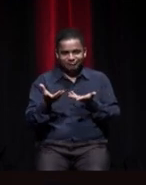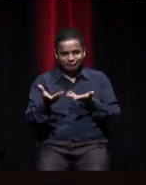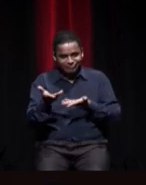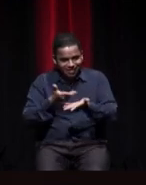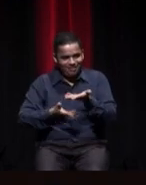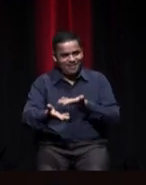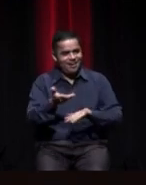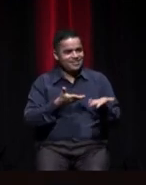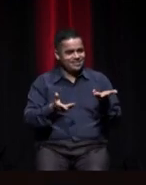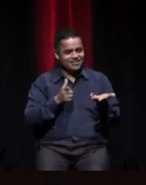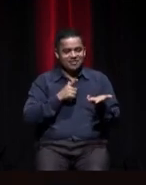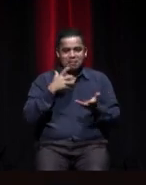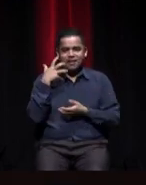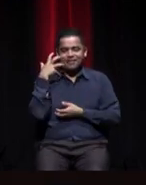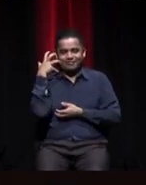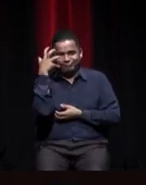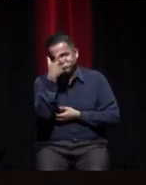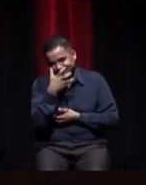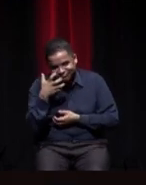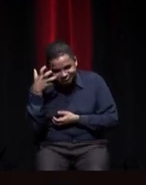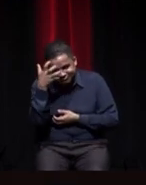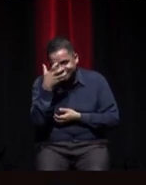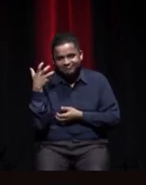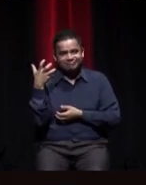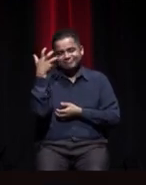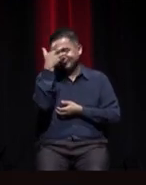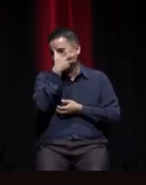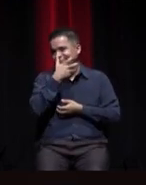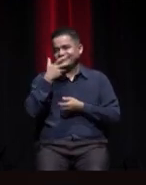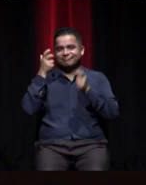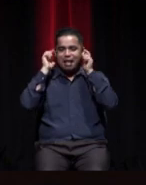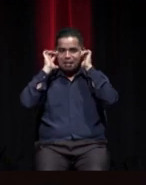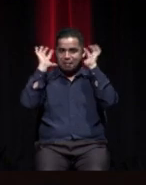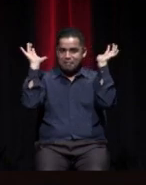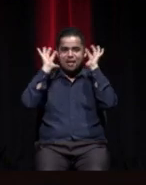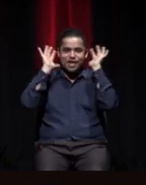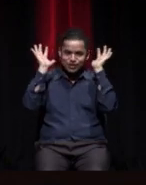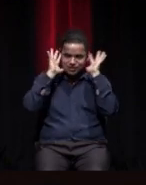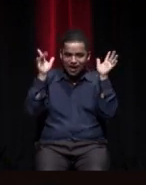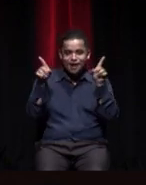and an entirely imaginary and manipulable passion.